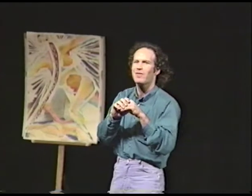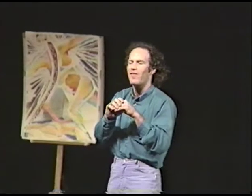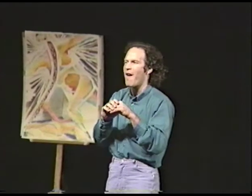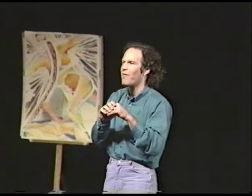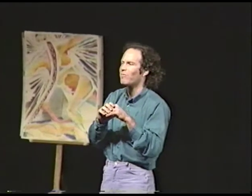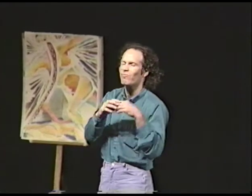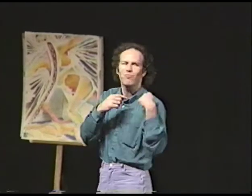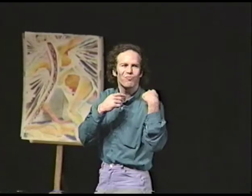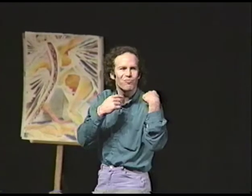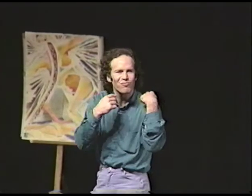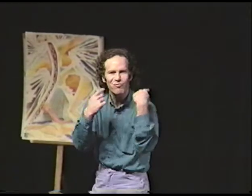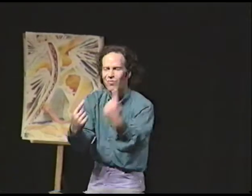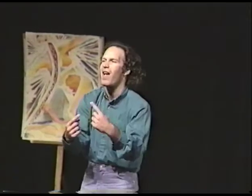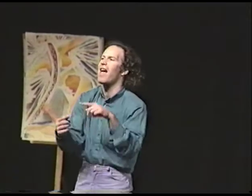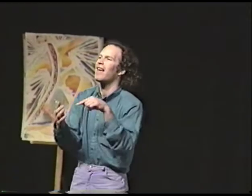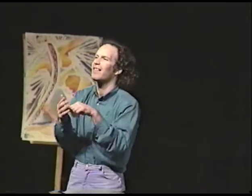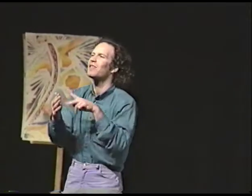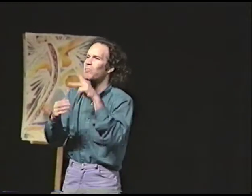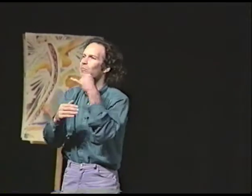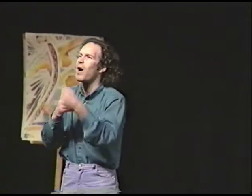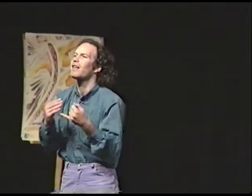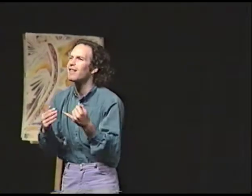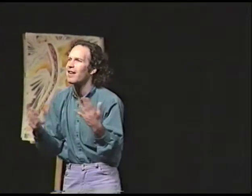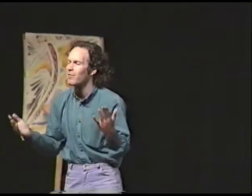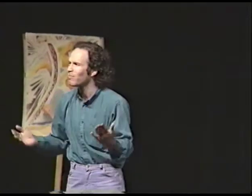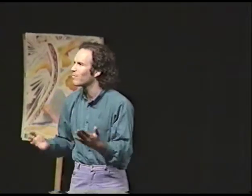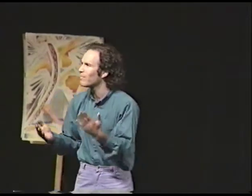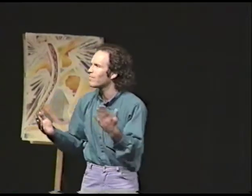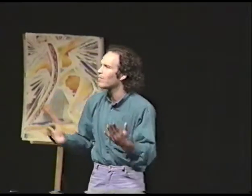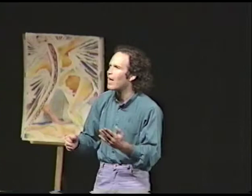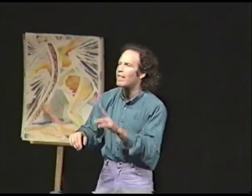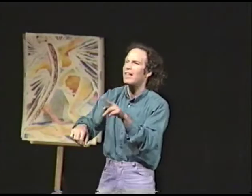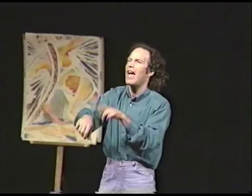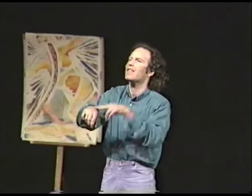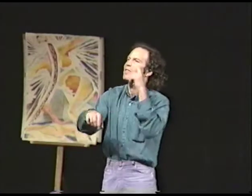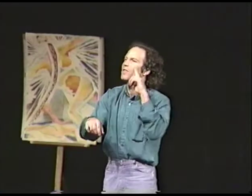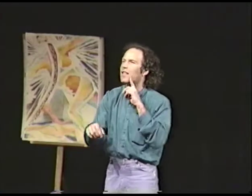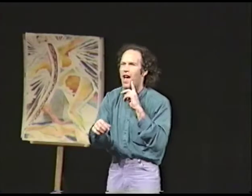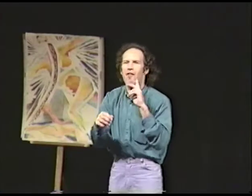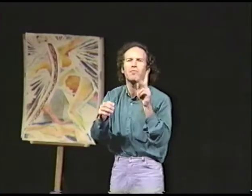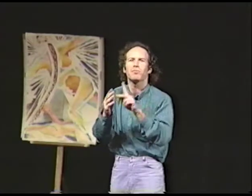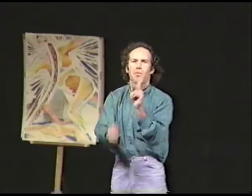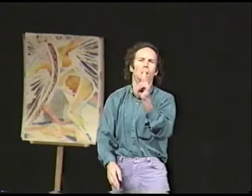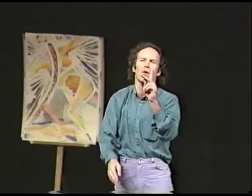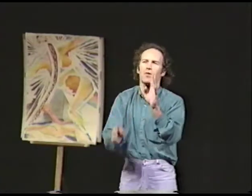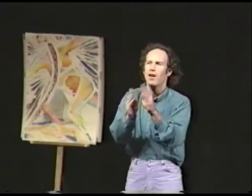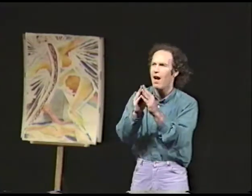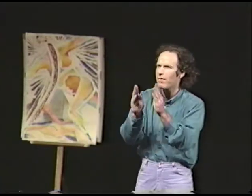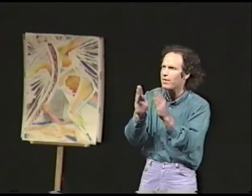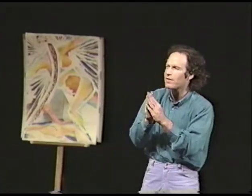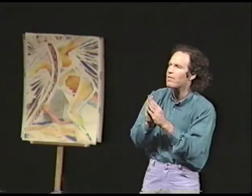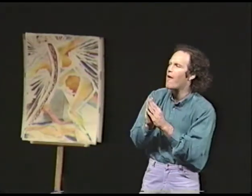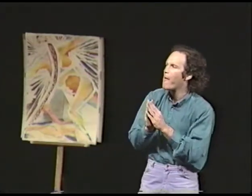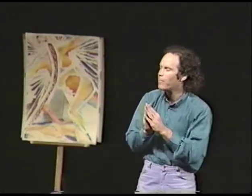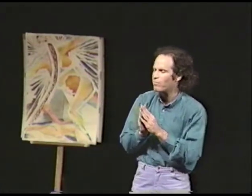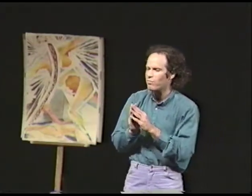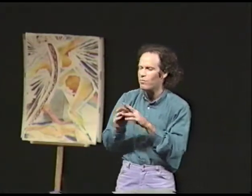There's so many people who were involved for quite a while to bring this convention, the National Deaf Poetry Conference.